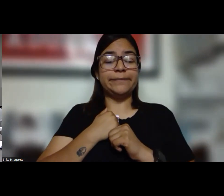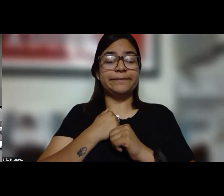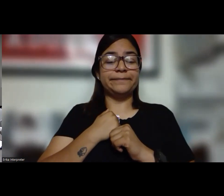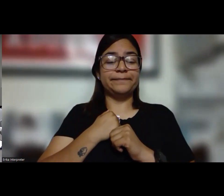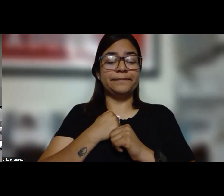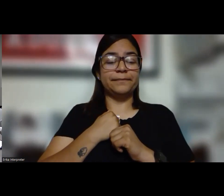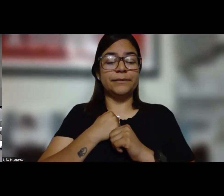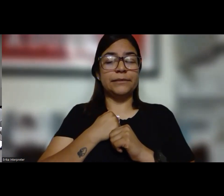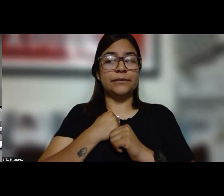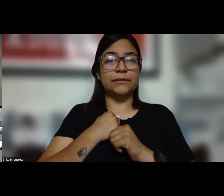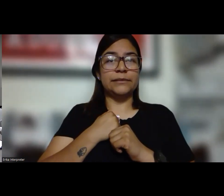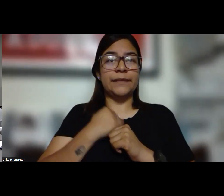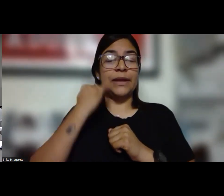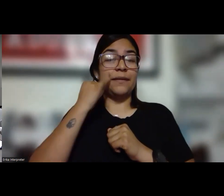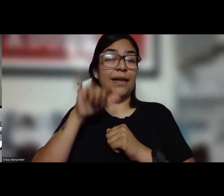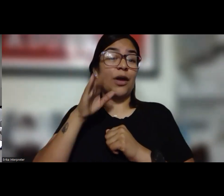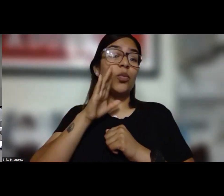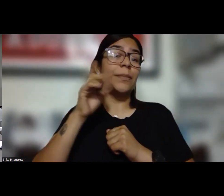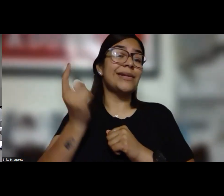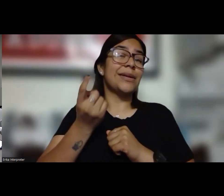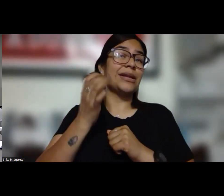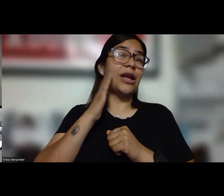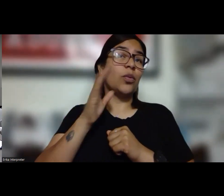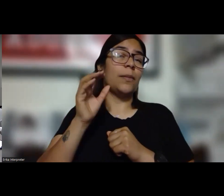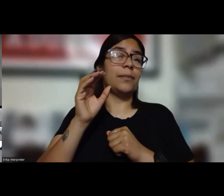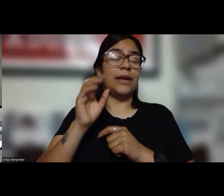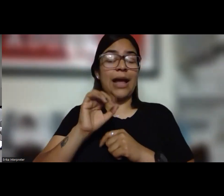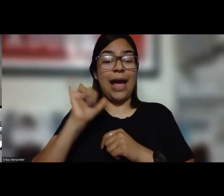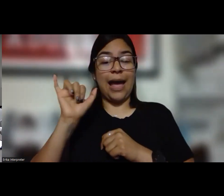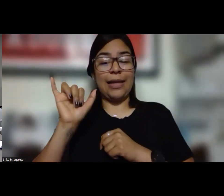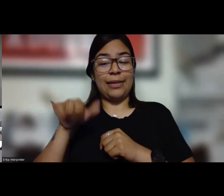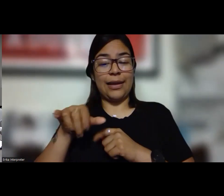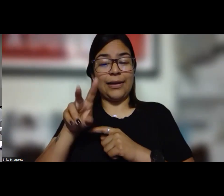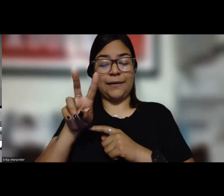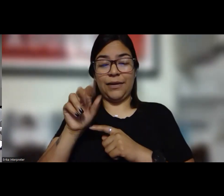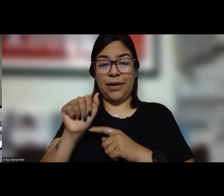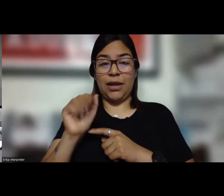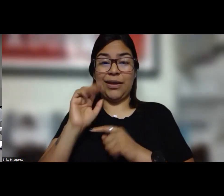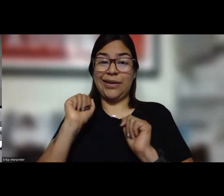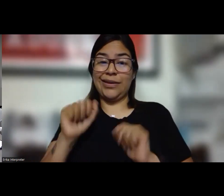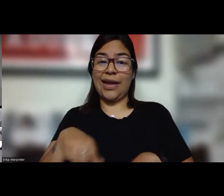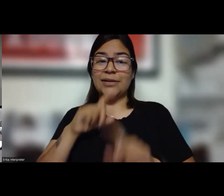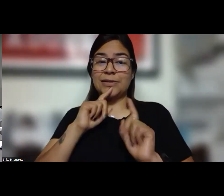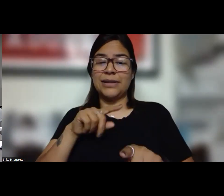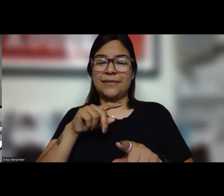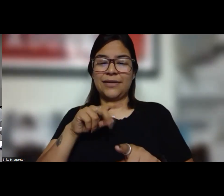something you and the VA can can speak to what did you what did you call it veterans directed